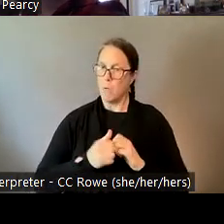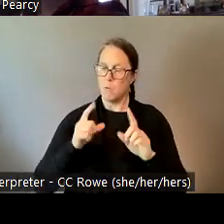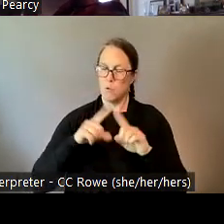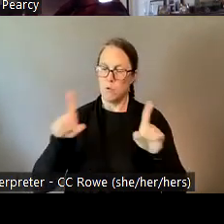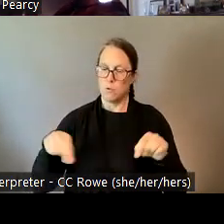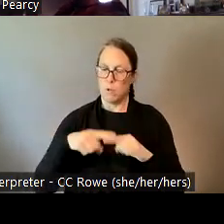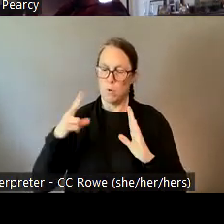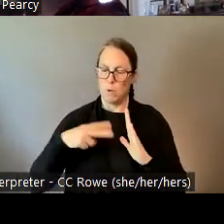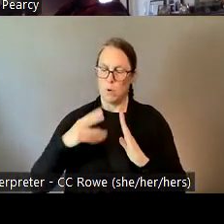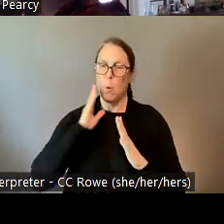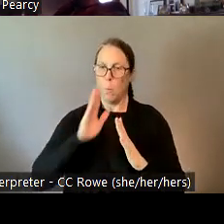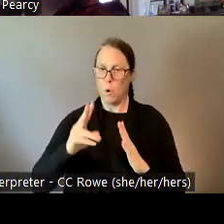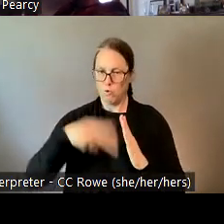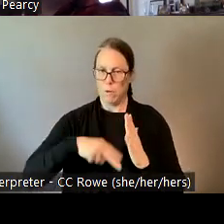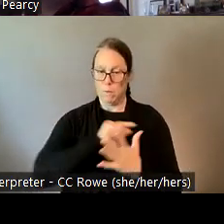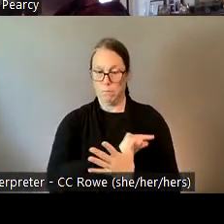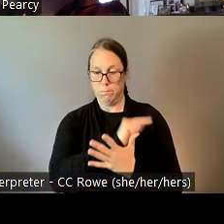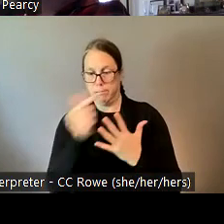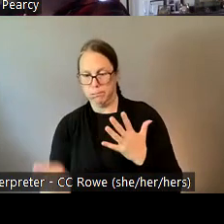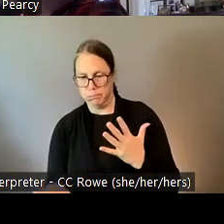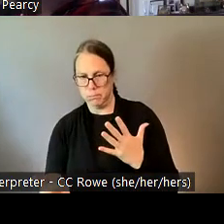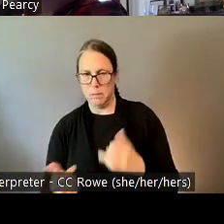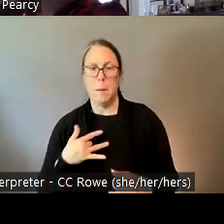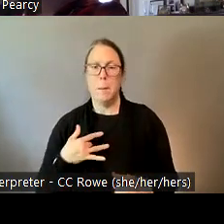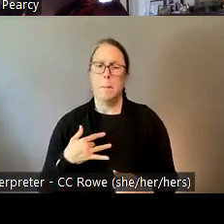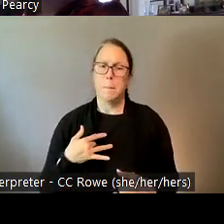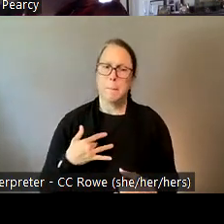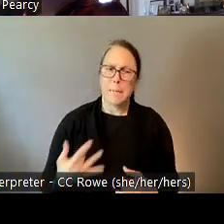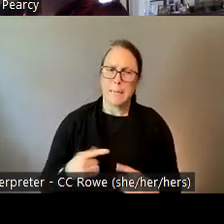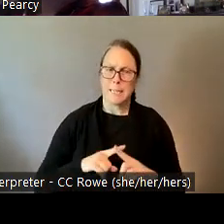And this is often different from the view